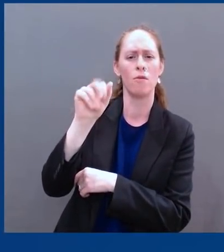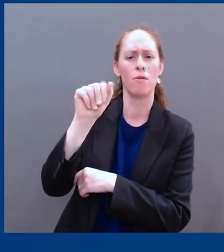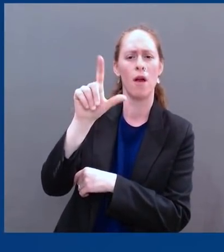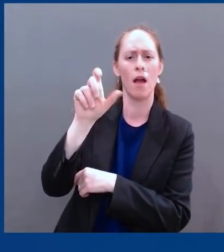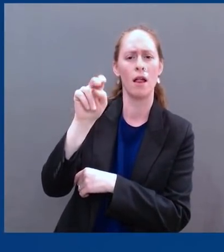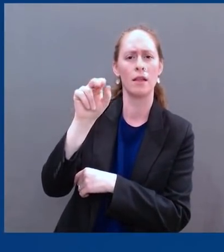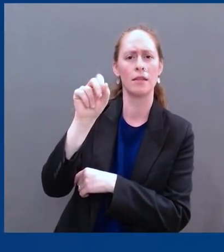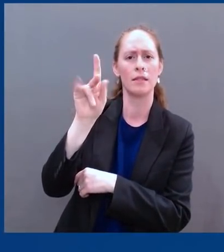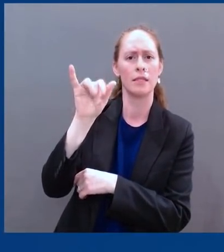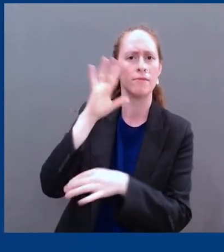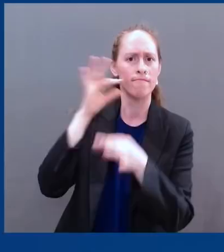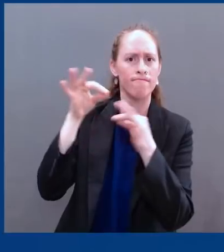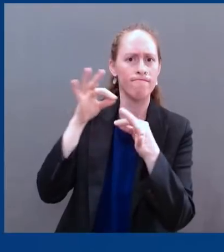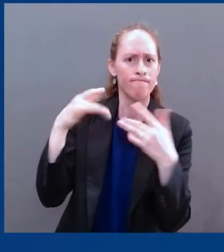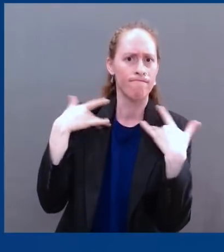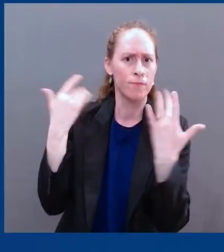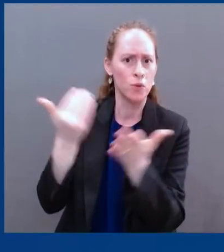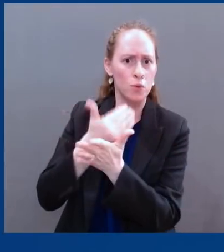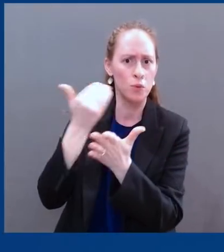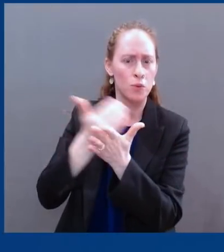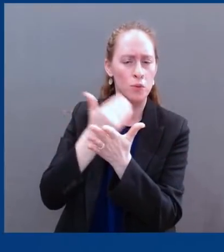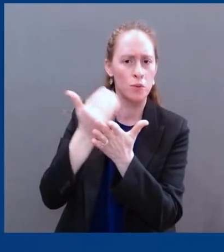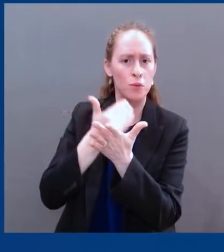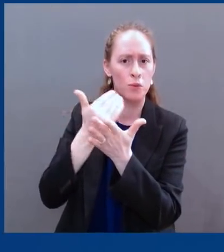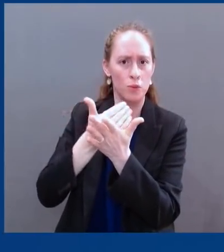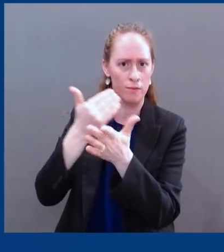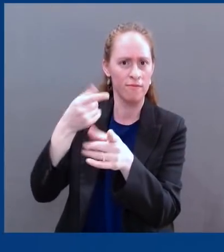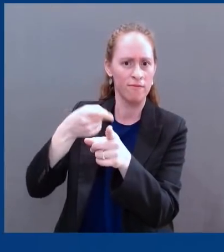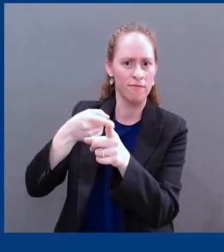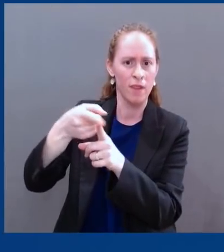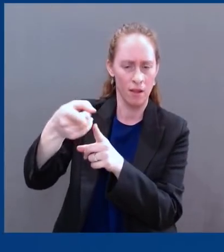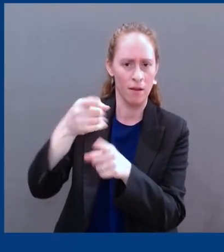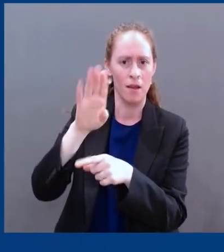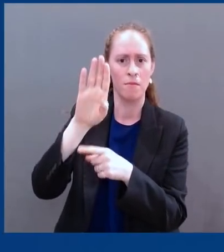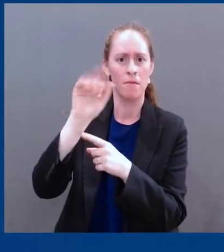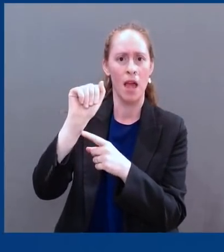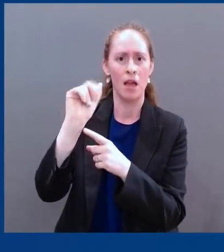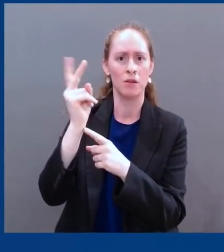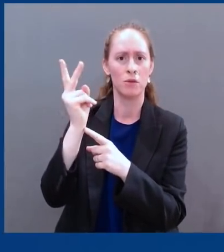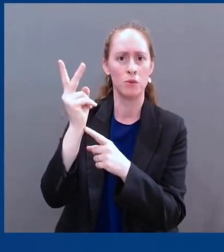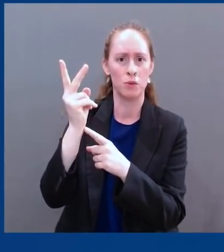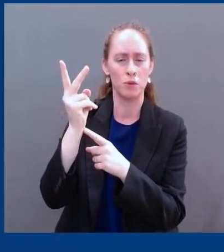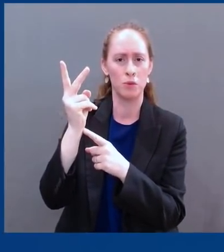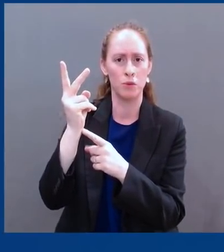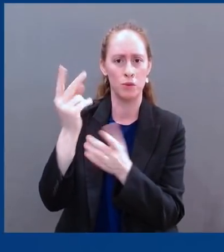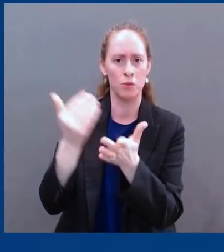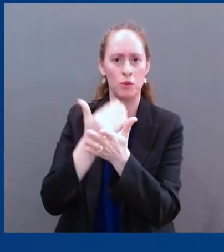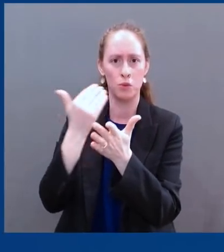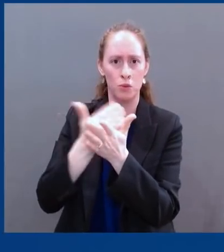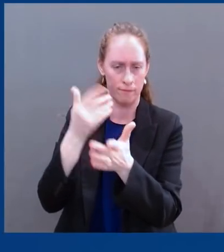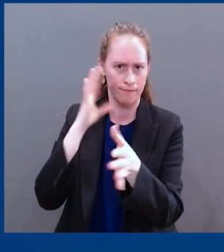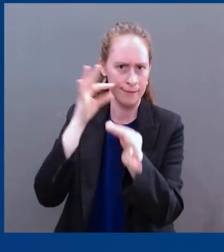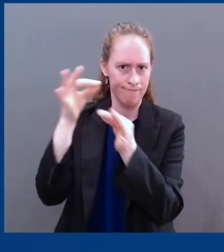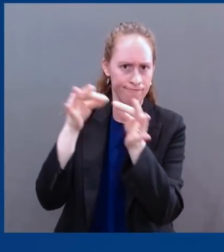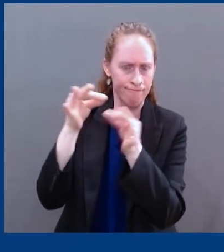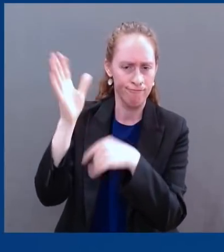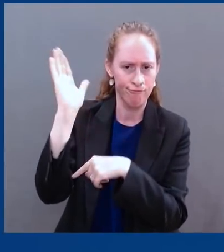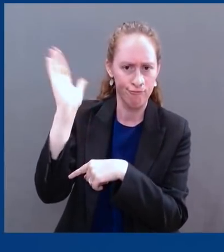Dr. Fauci will then discuss NIH's critical role in the research development of COVID therapeutics, and Secretary Becerra and I